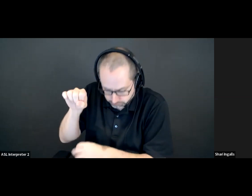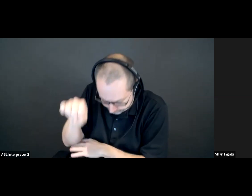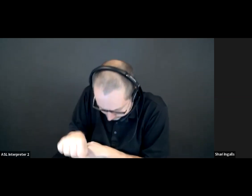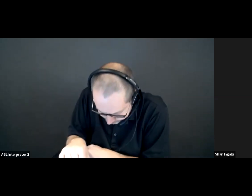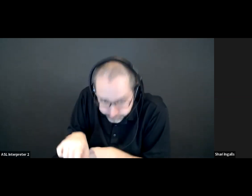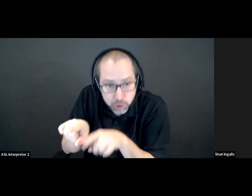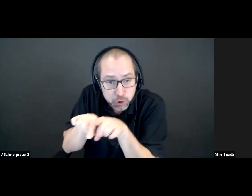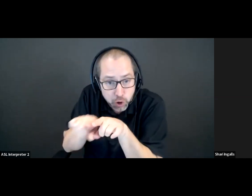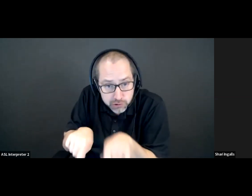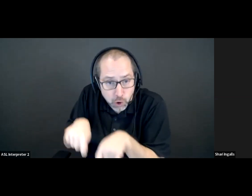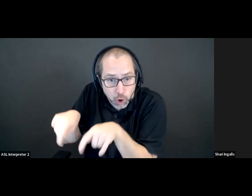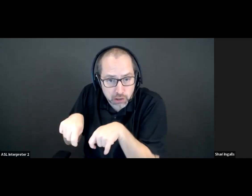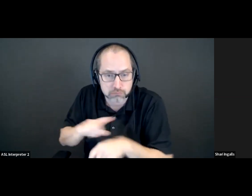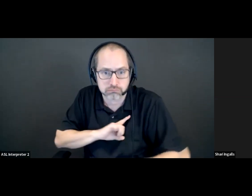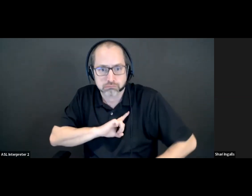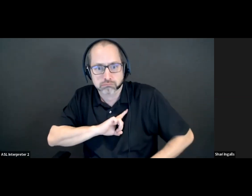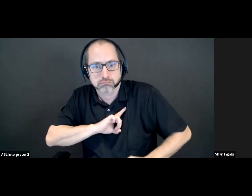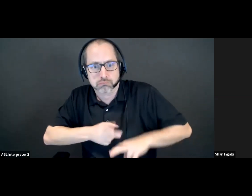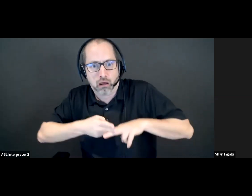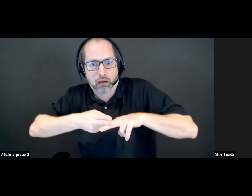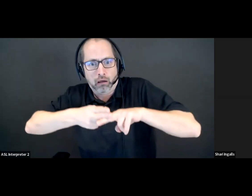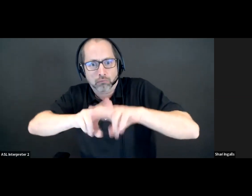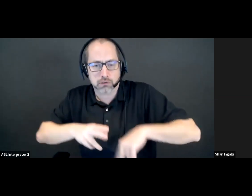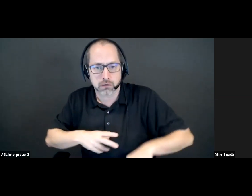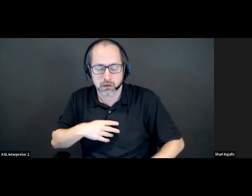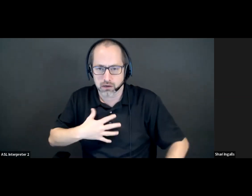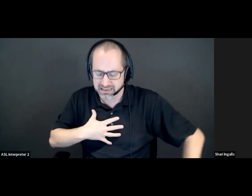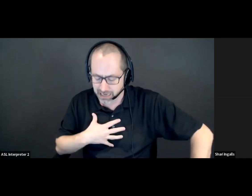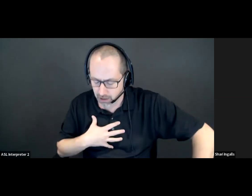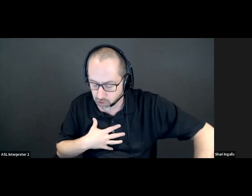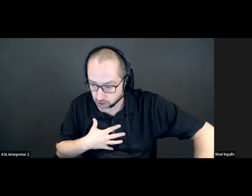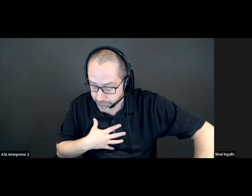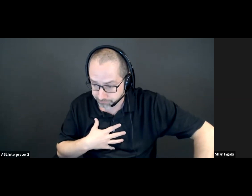and the constant fatigue I don't have energy anymore to work out before going to sleep after